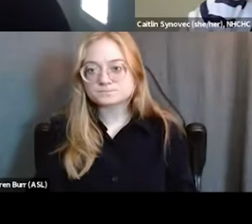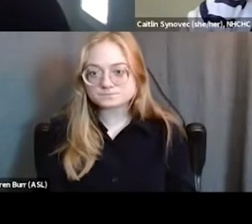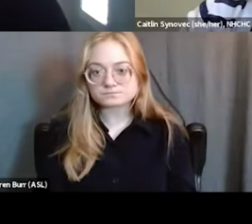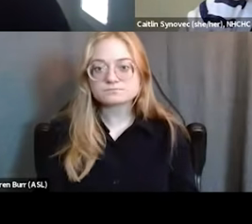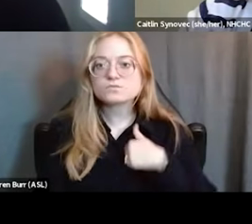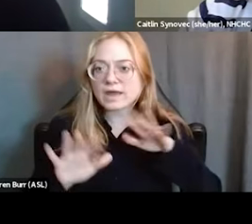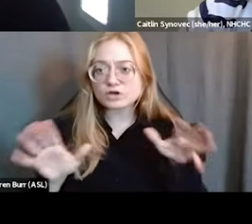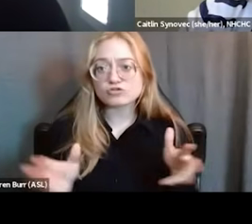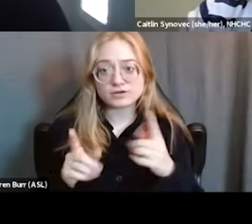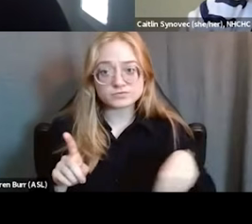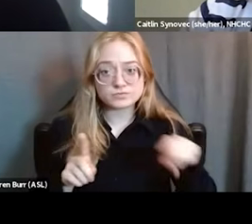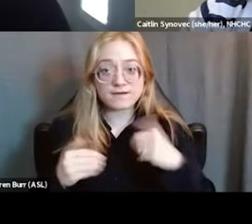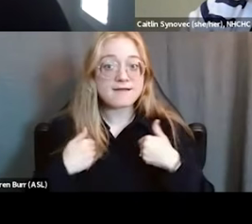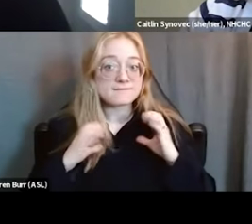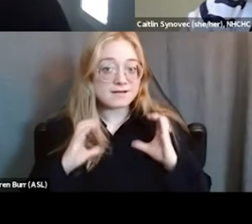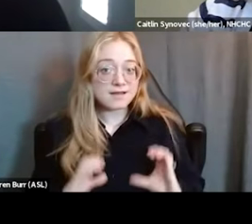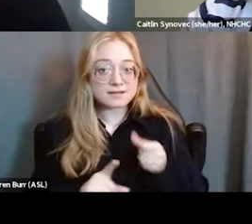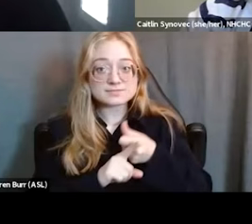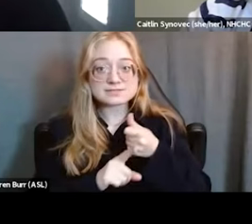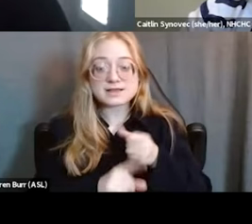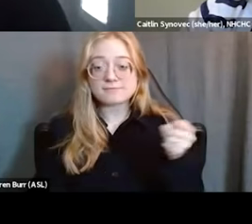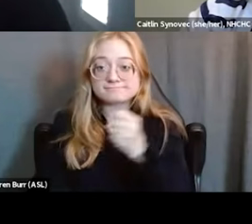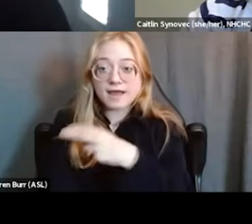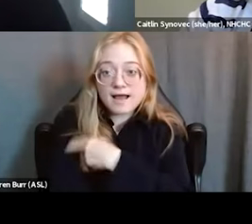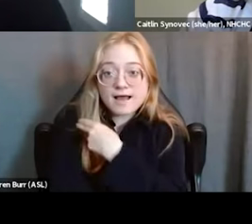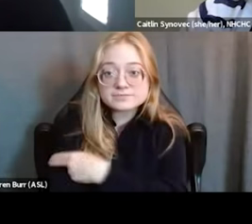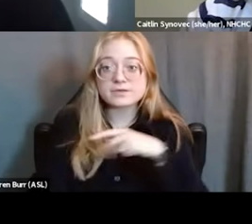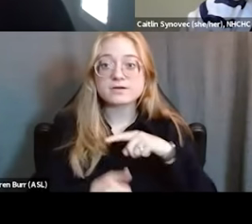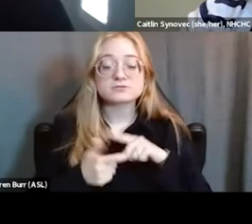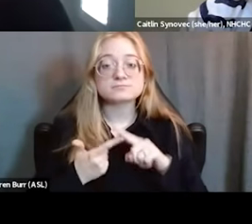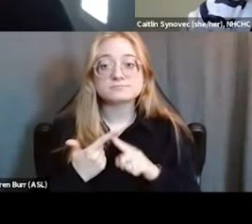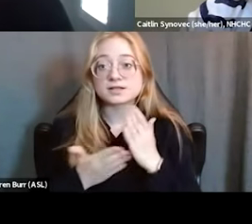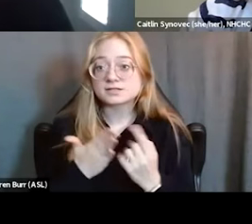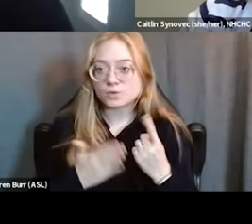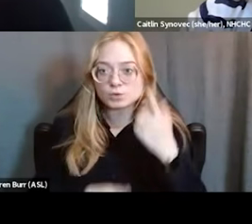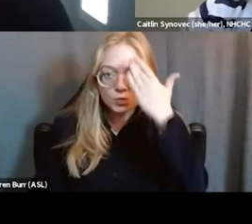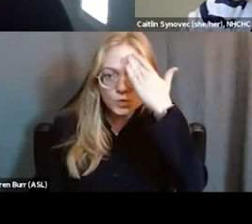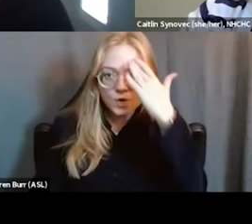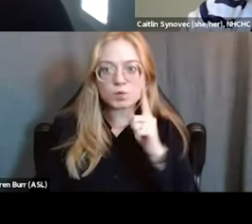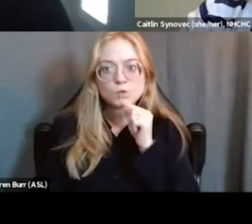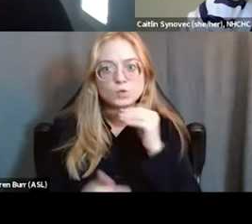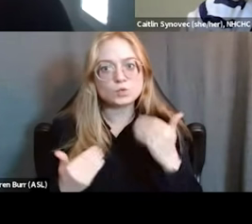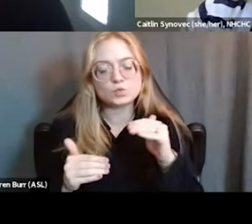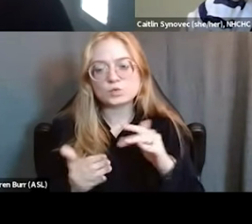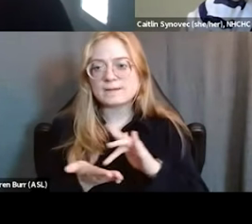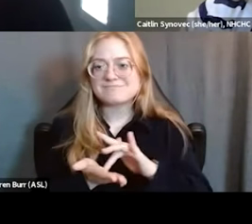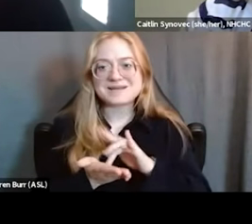if you have a client that's hospitalized, if you have someone that you know has had a major medical event, work with that inpatient team to figure out